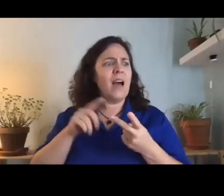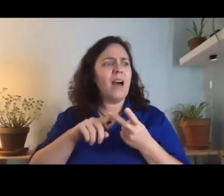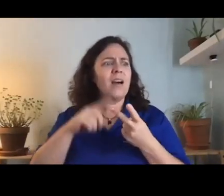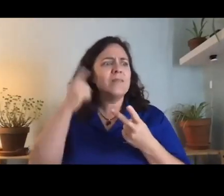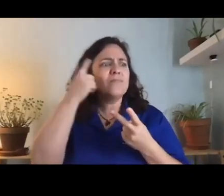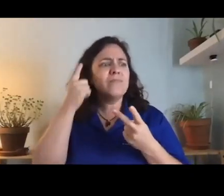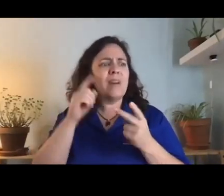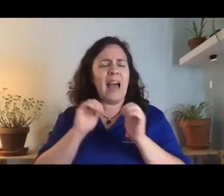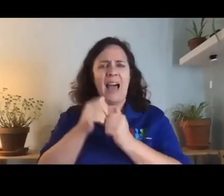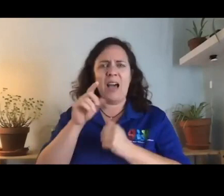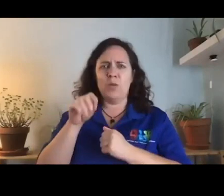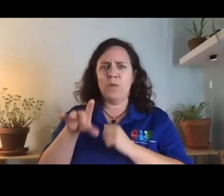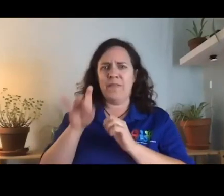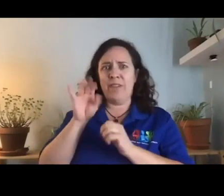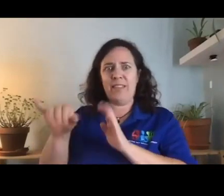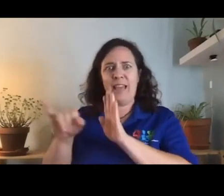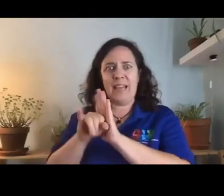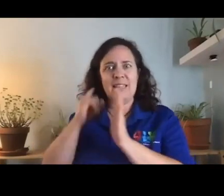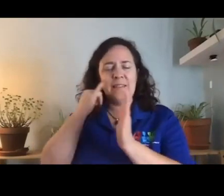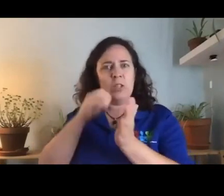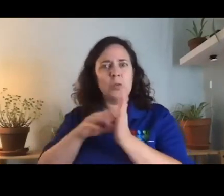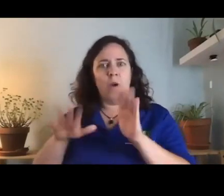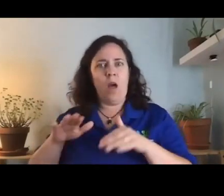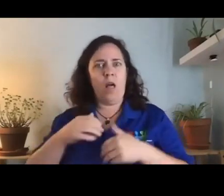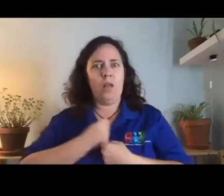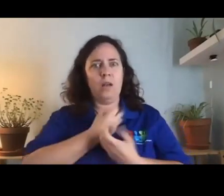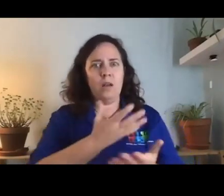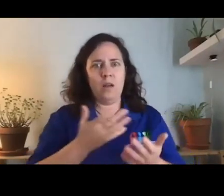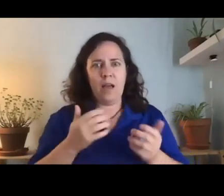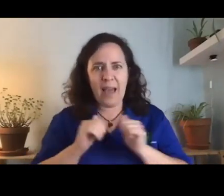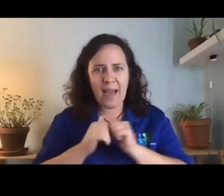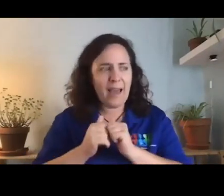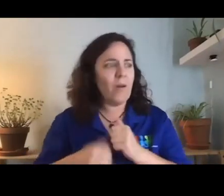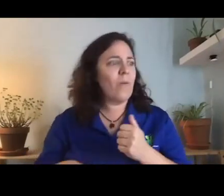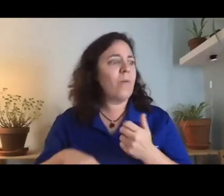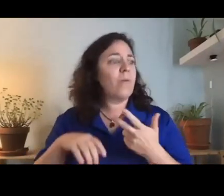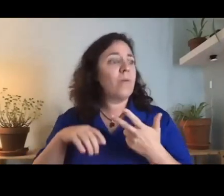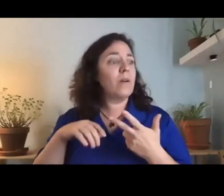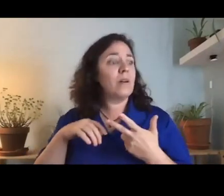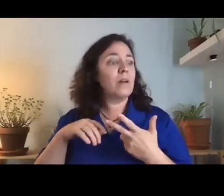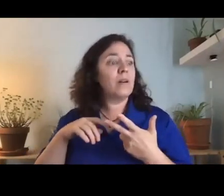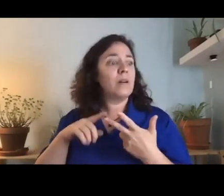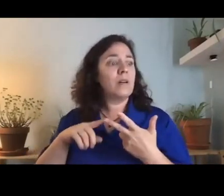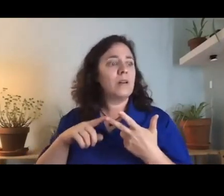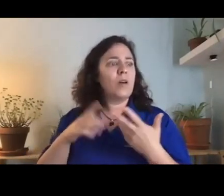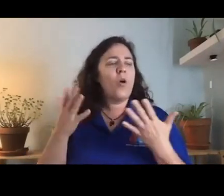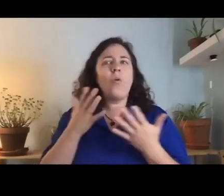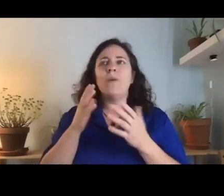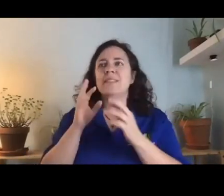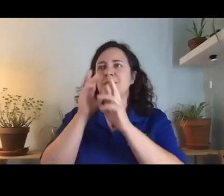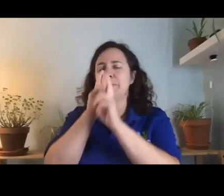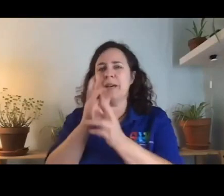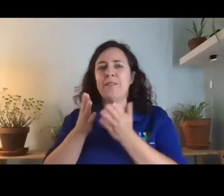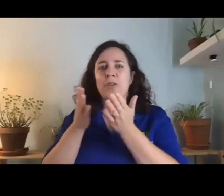What can teachers do to support their students if a student expresses they are transgender?